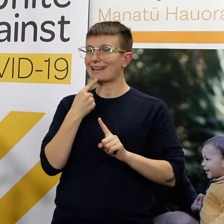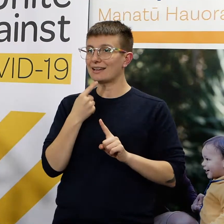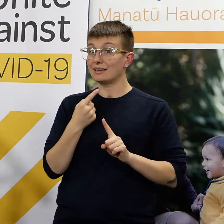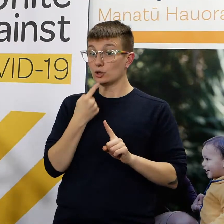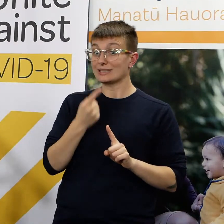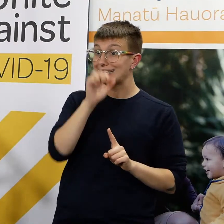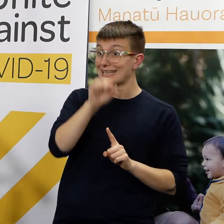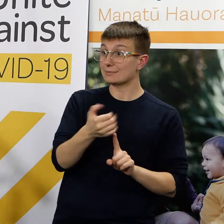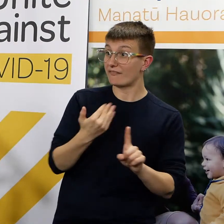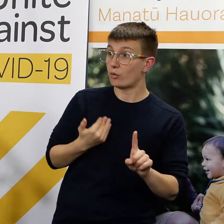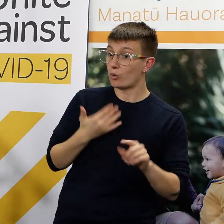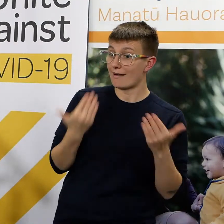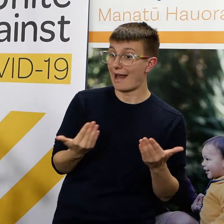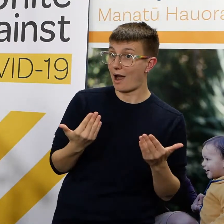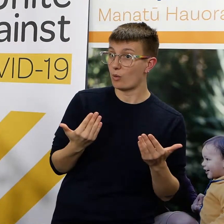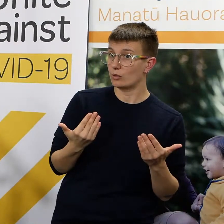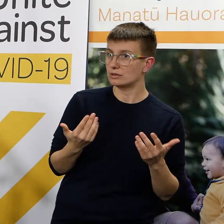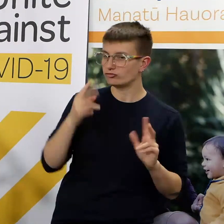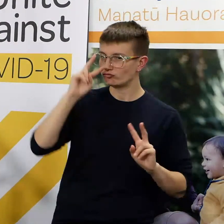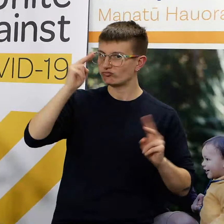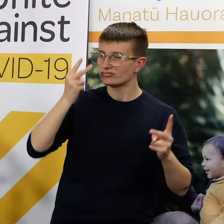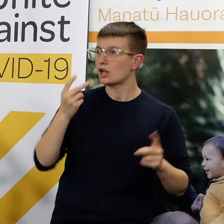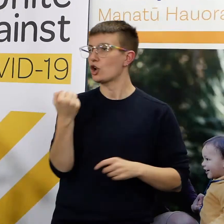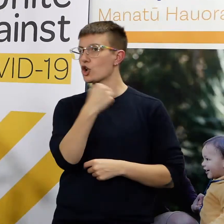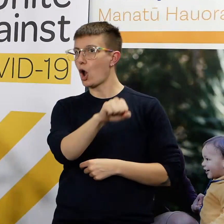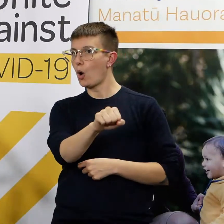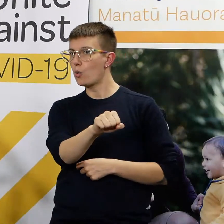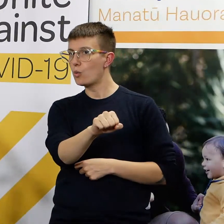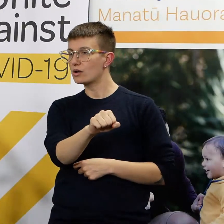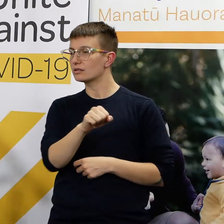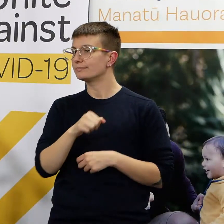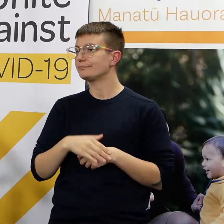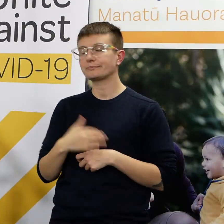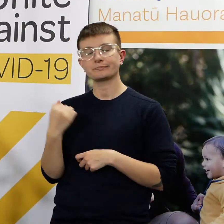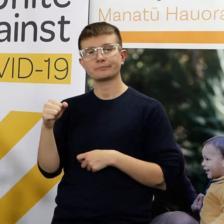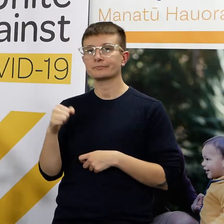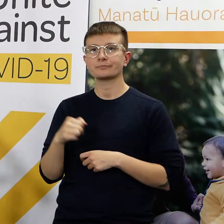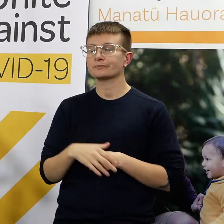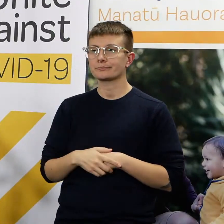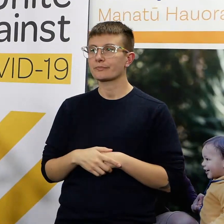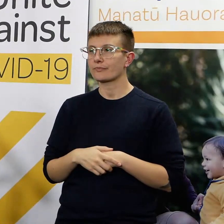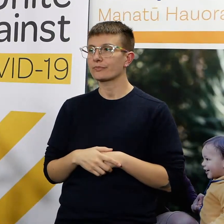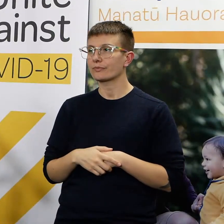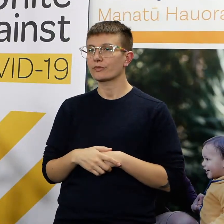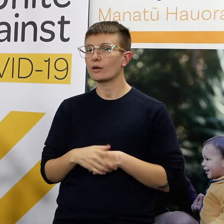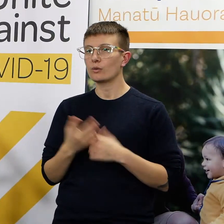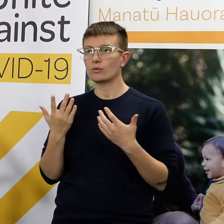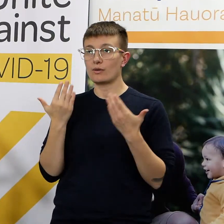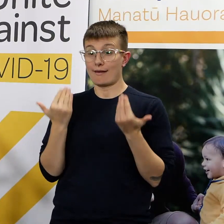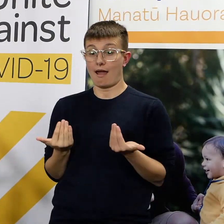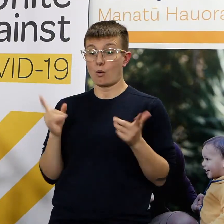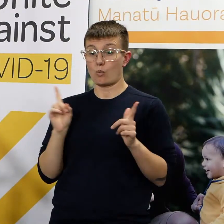However, what we are doing is we are following up any people who were on the same flight who